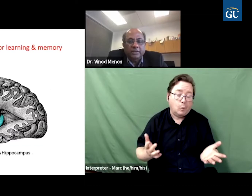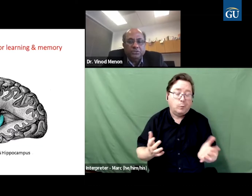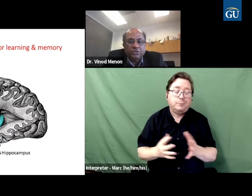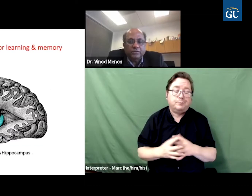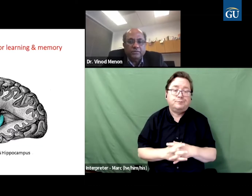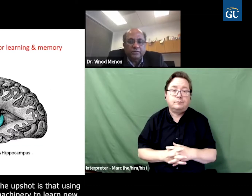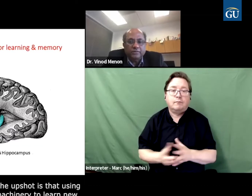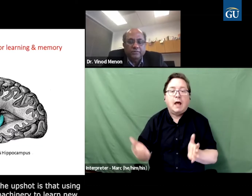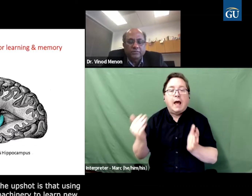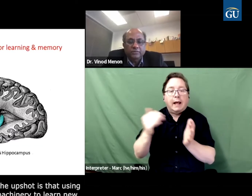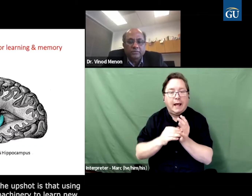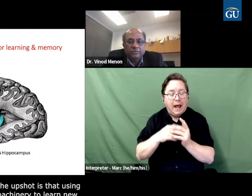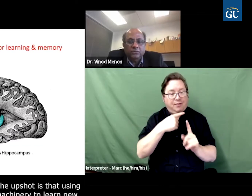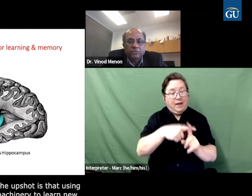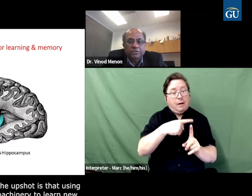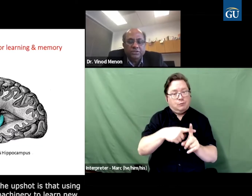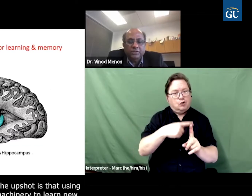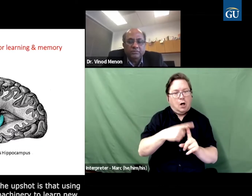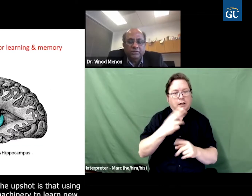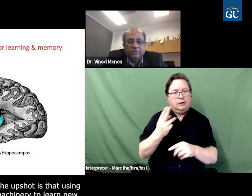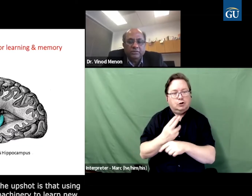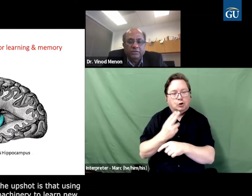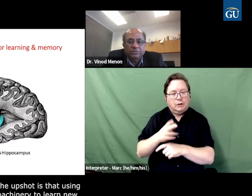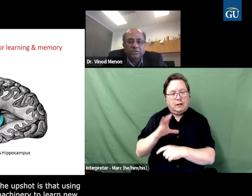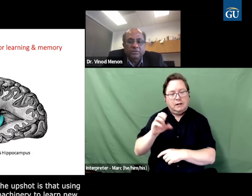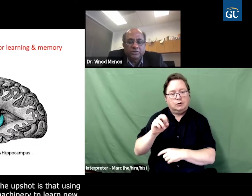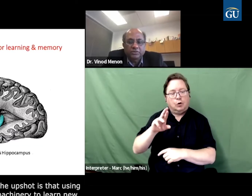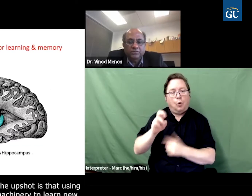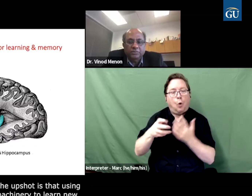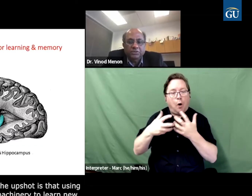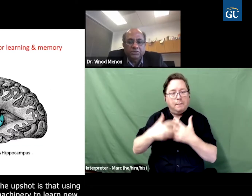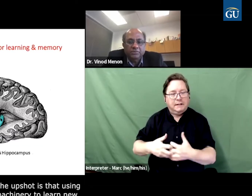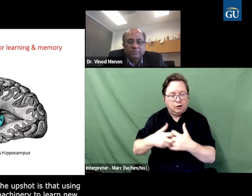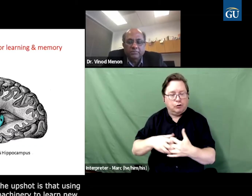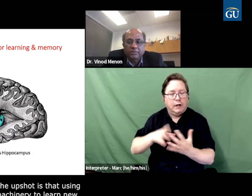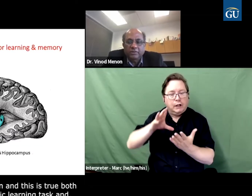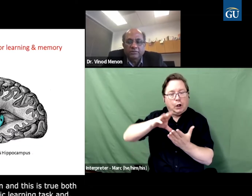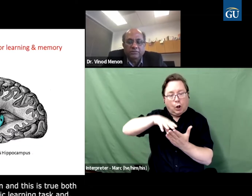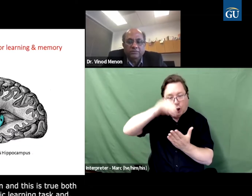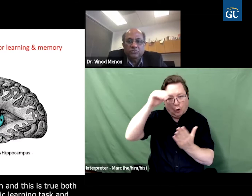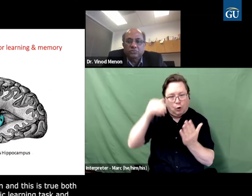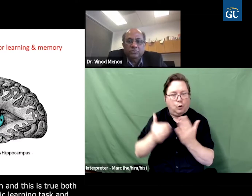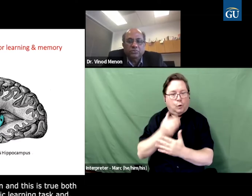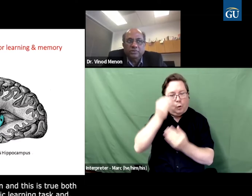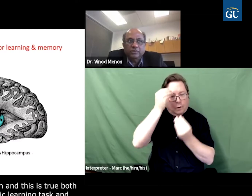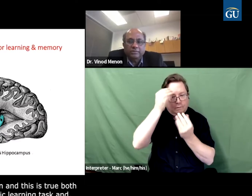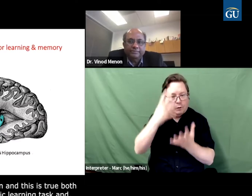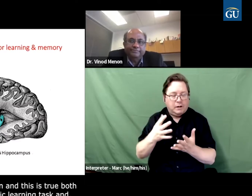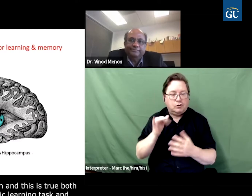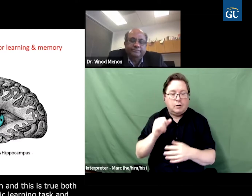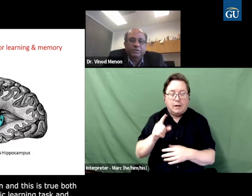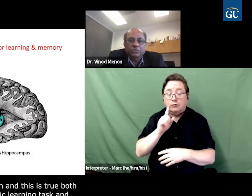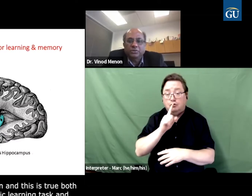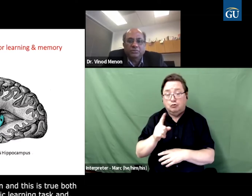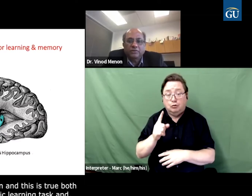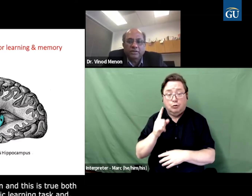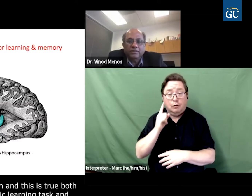um again the upshot is that is using this core machinery to learn new